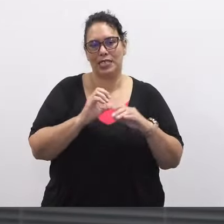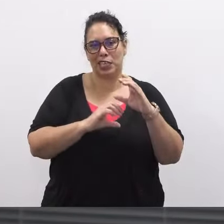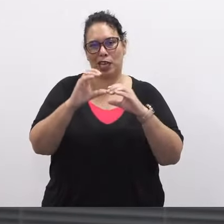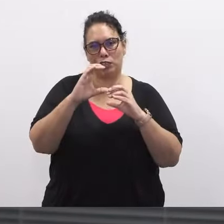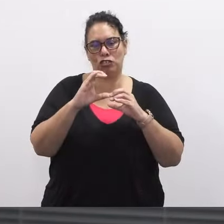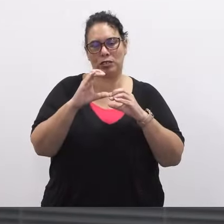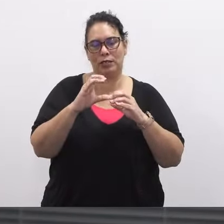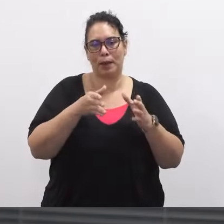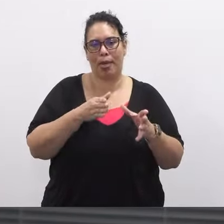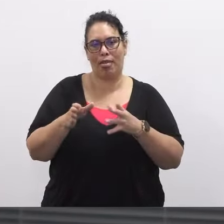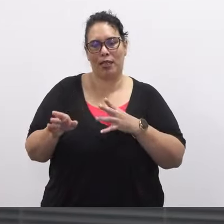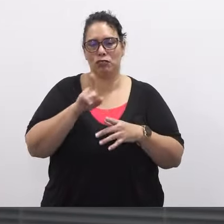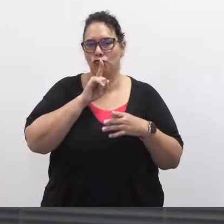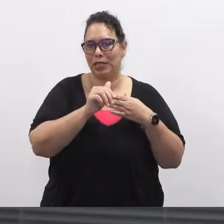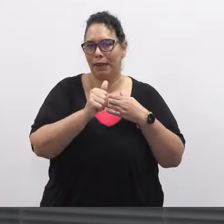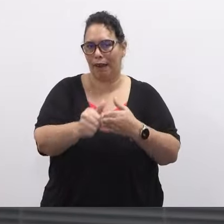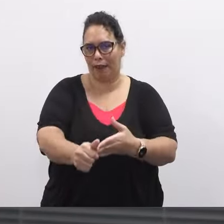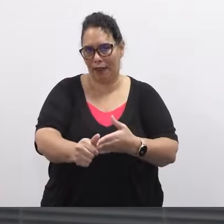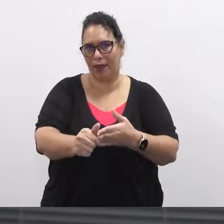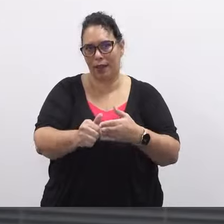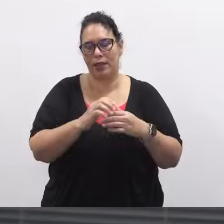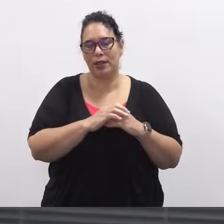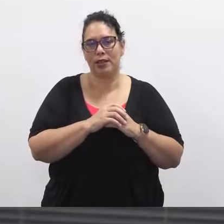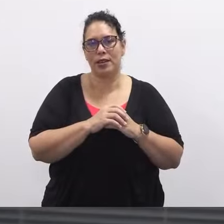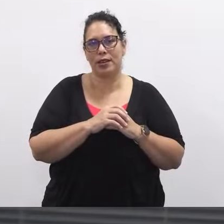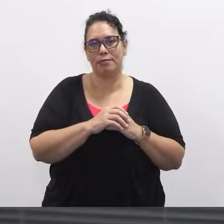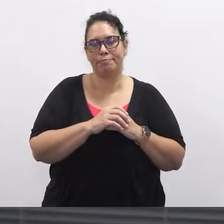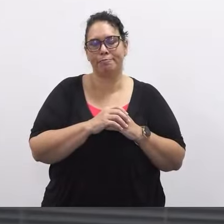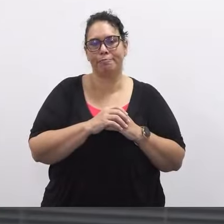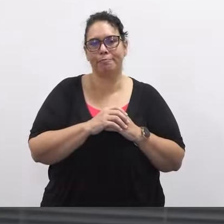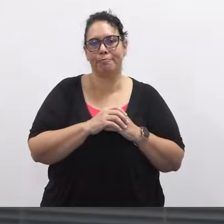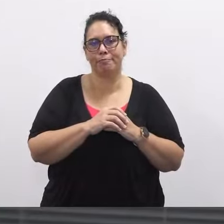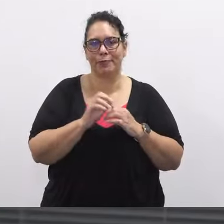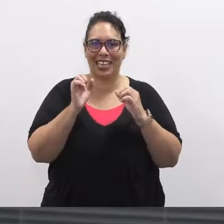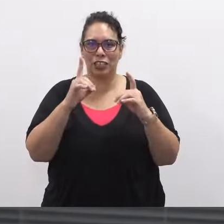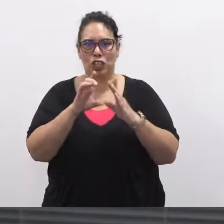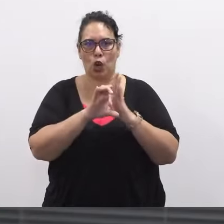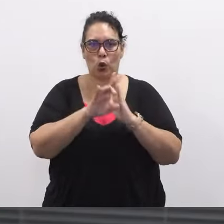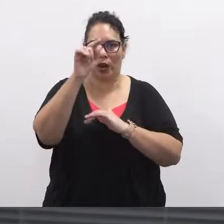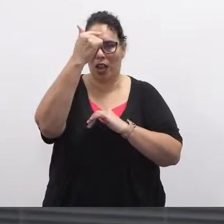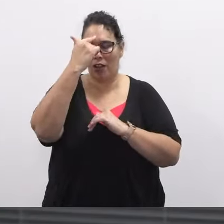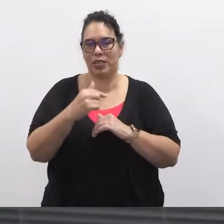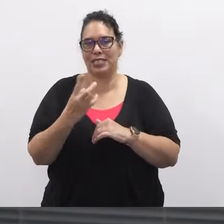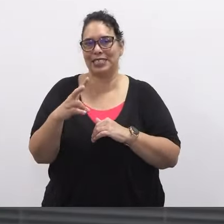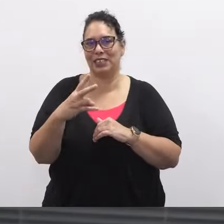is really guided by education code and government code 17400